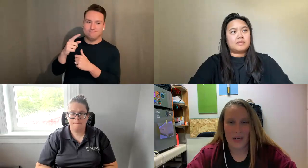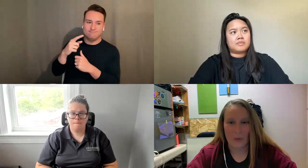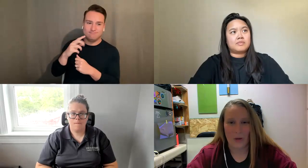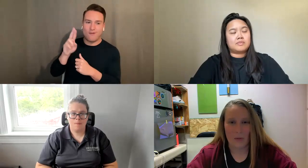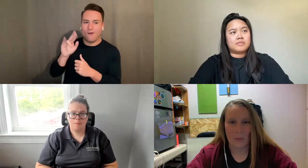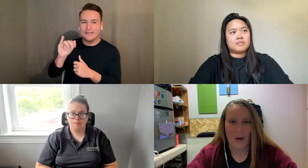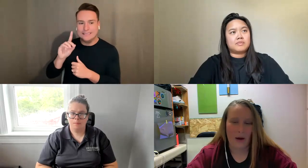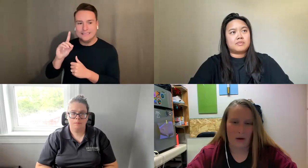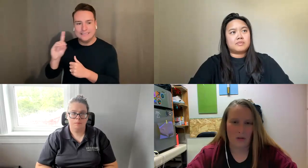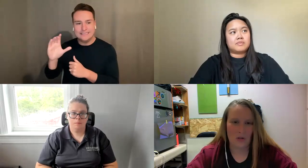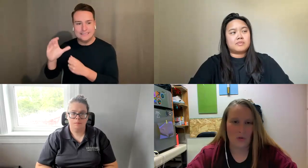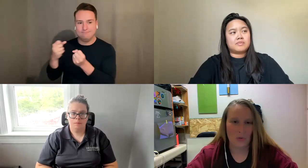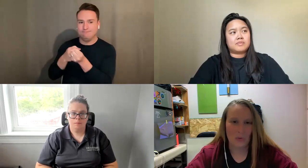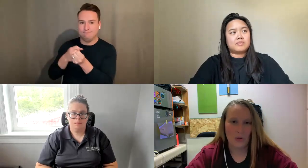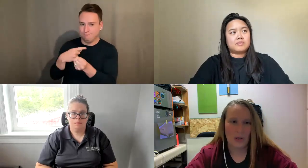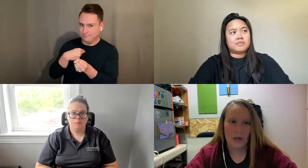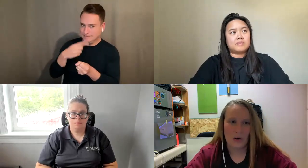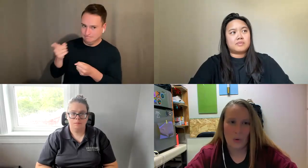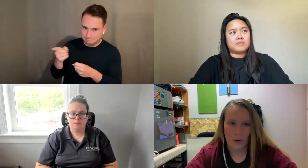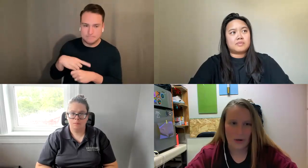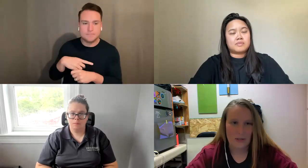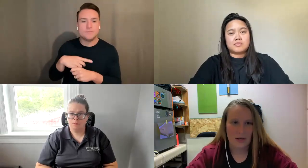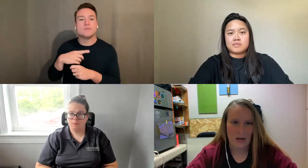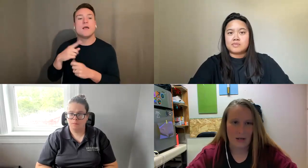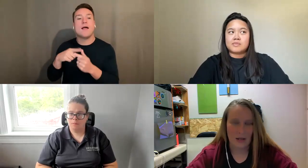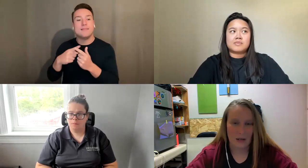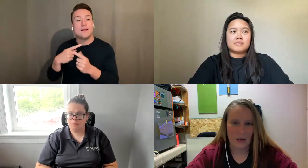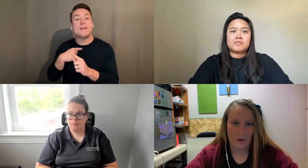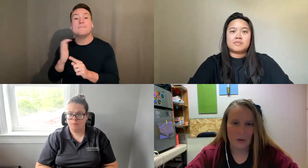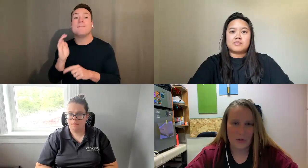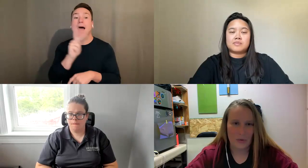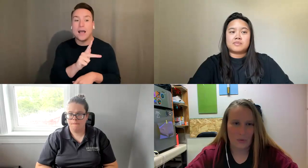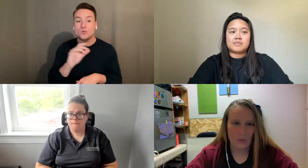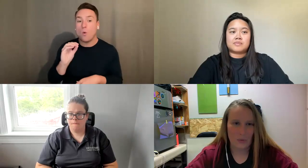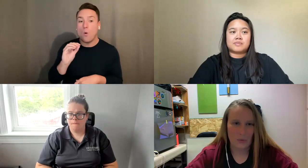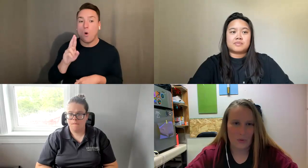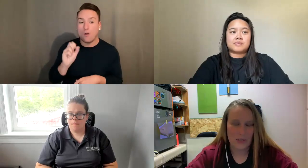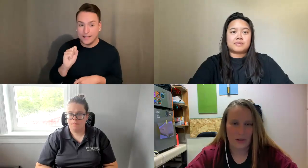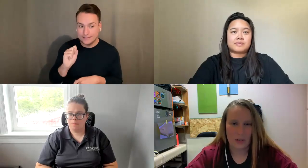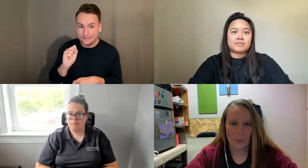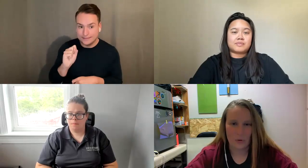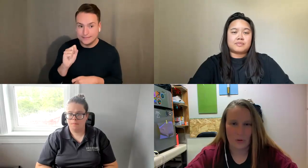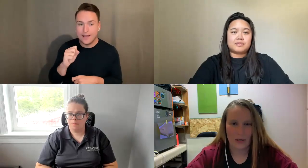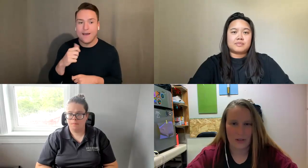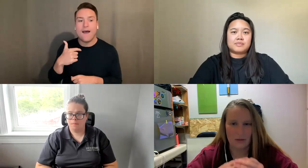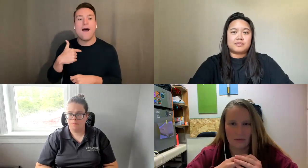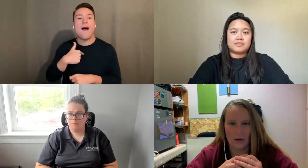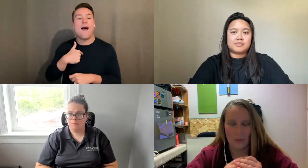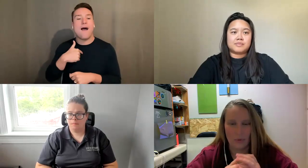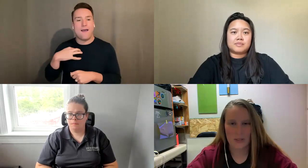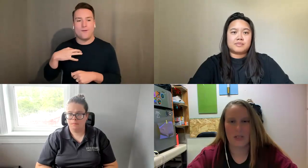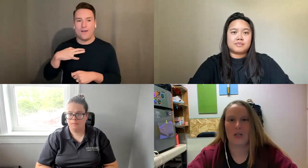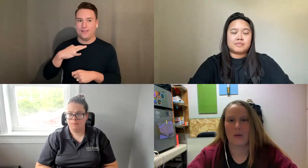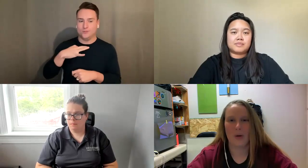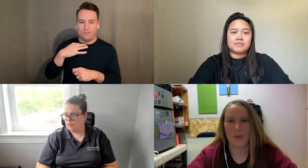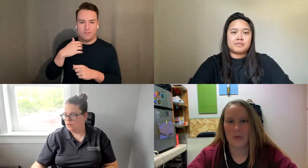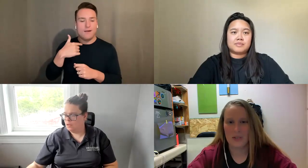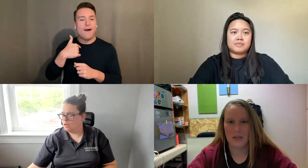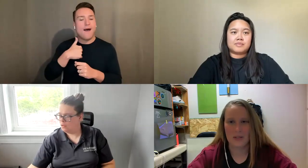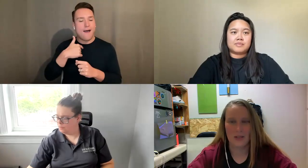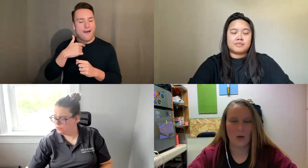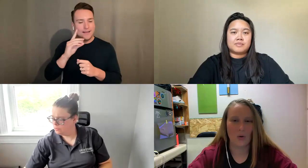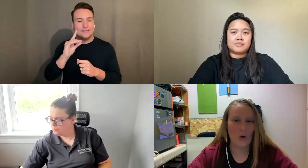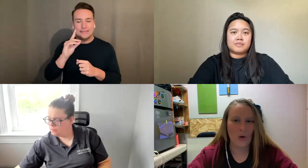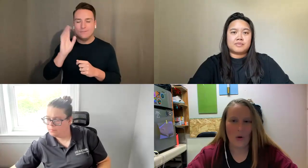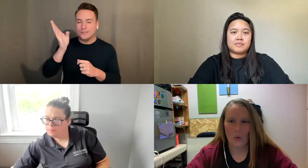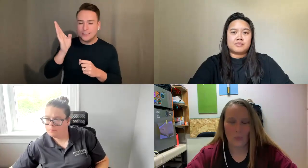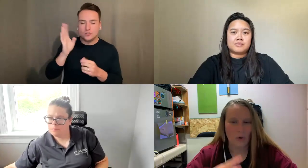And then I went back to ORS and then I also was eligible, I did a presentation about my business.